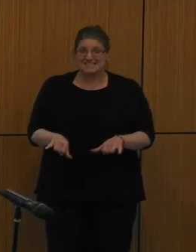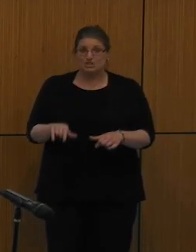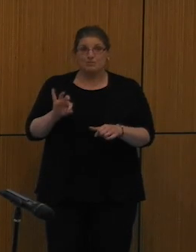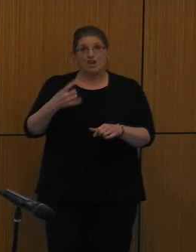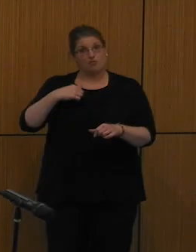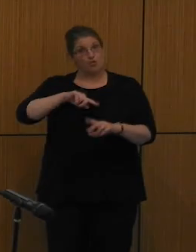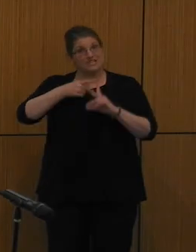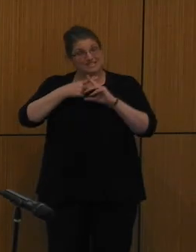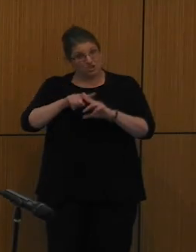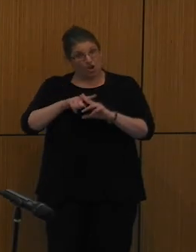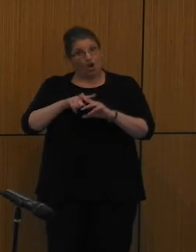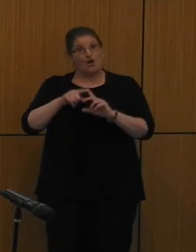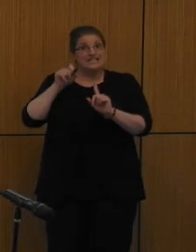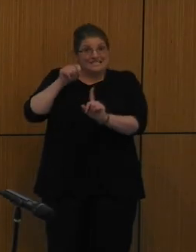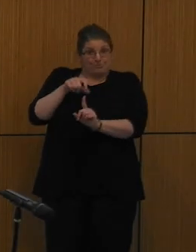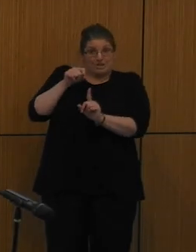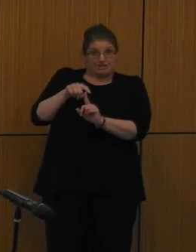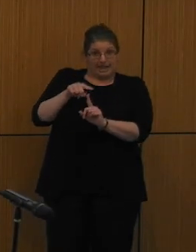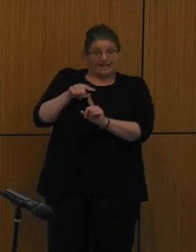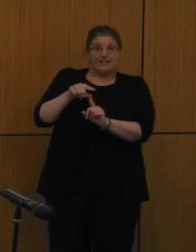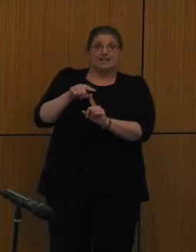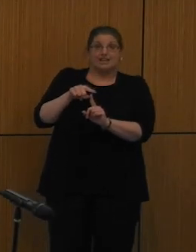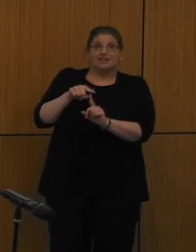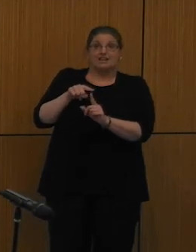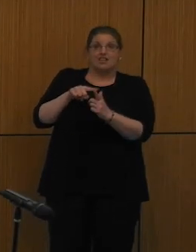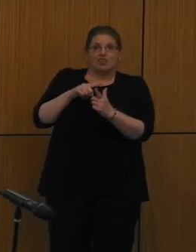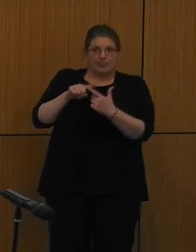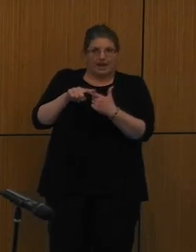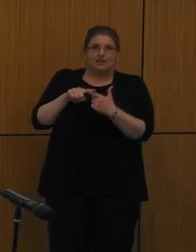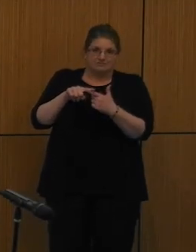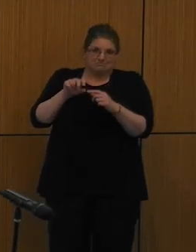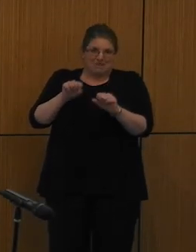that we're going to see effects that we didn't intend to have. All right.